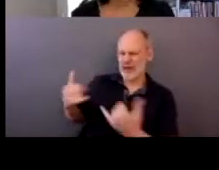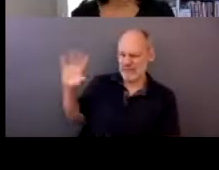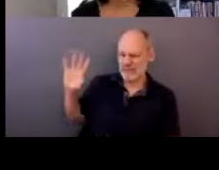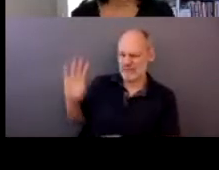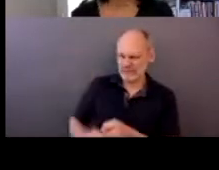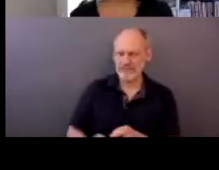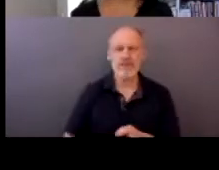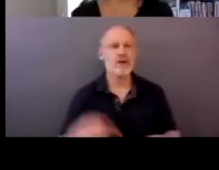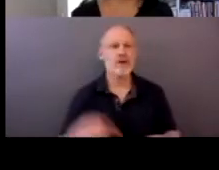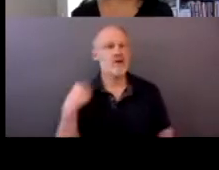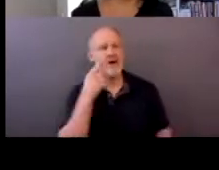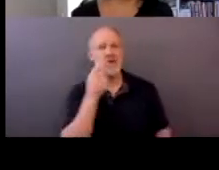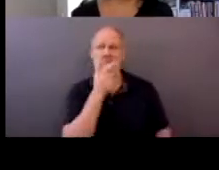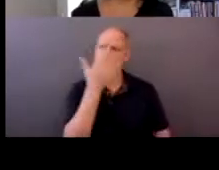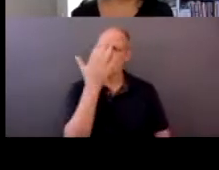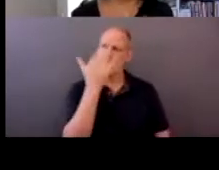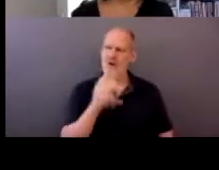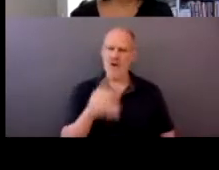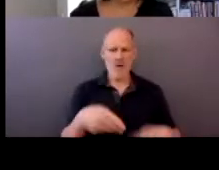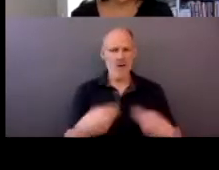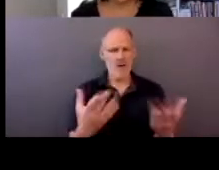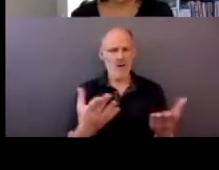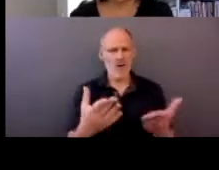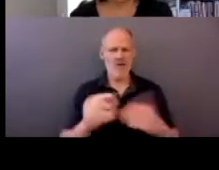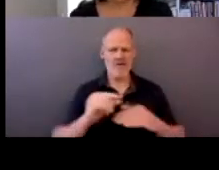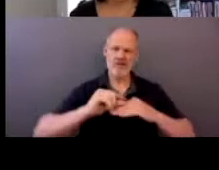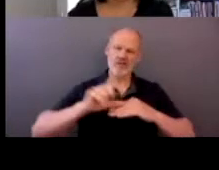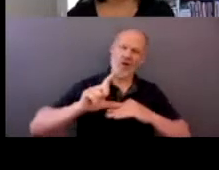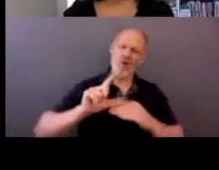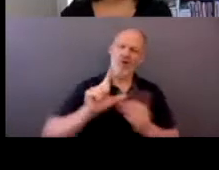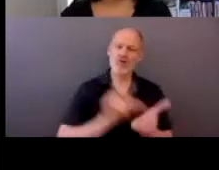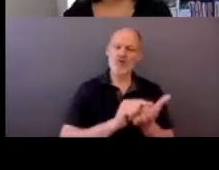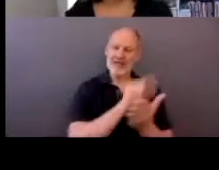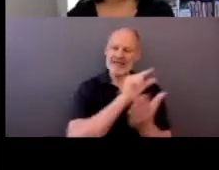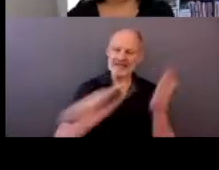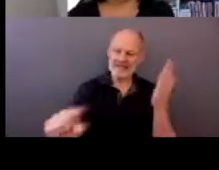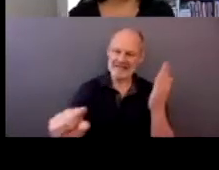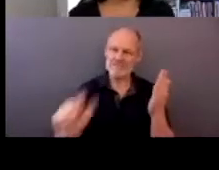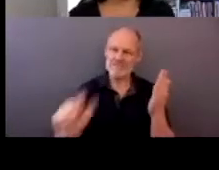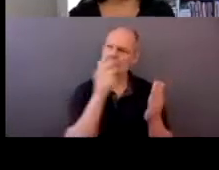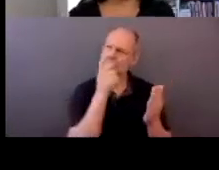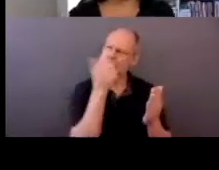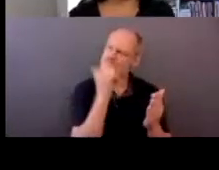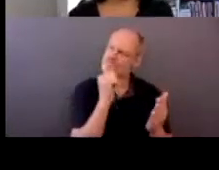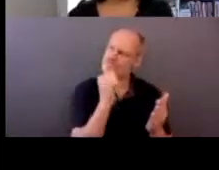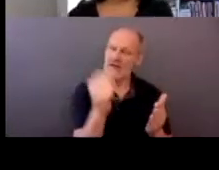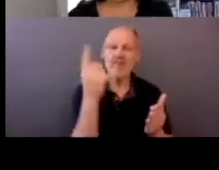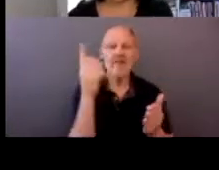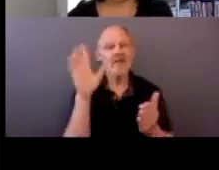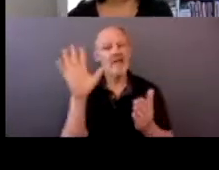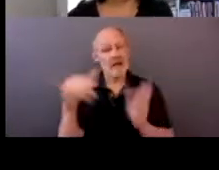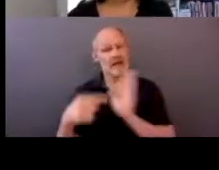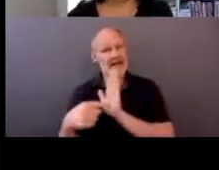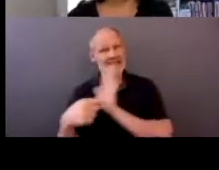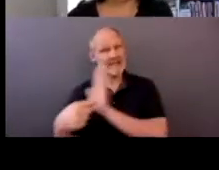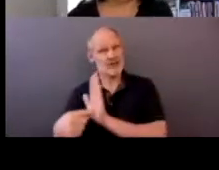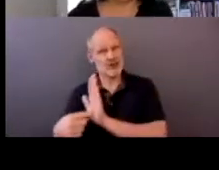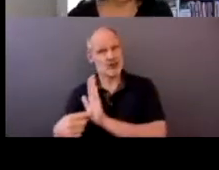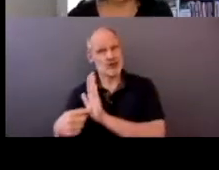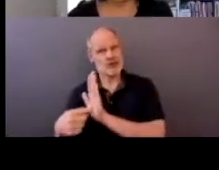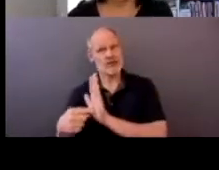folks, but this again was created sort of in the stages of different eras of the pandemic,